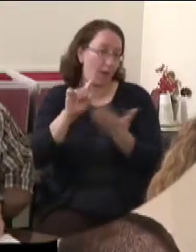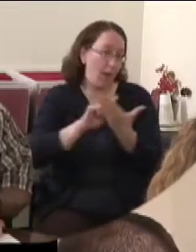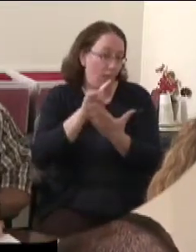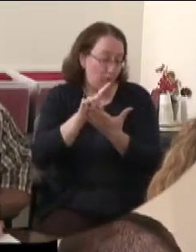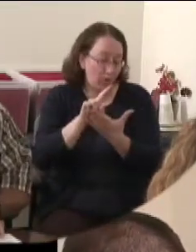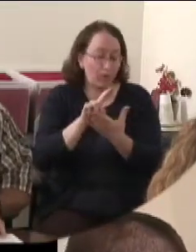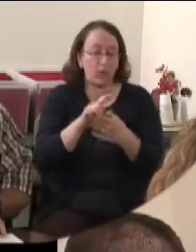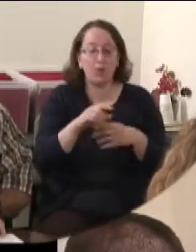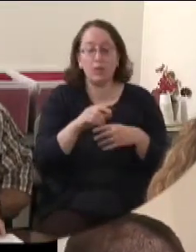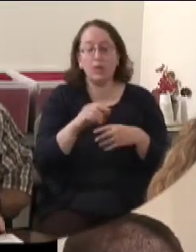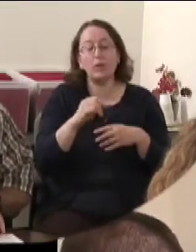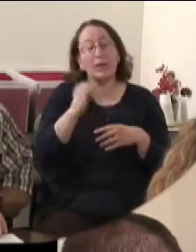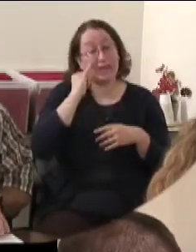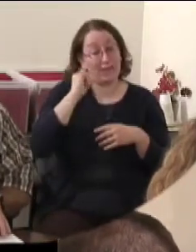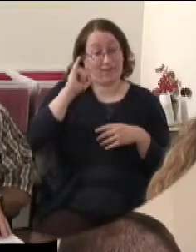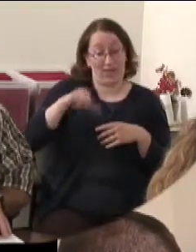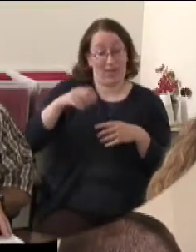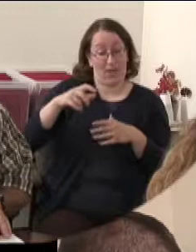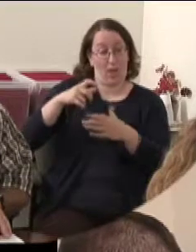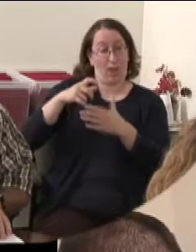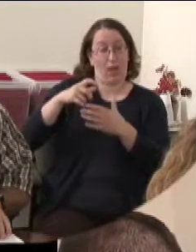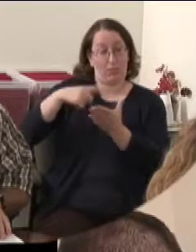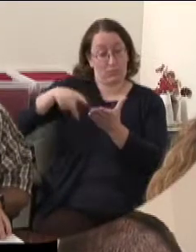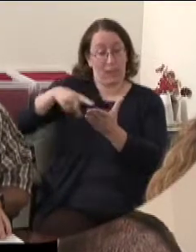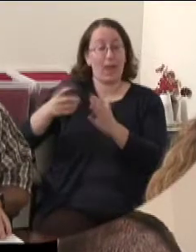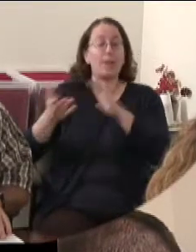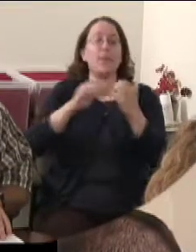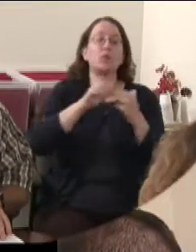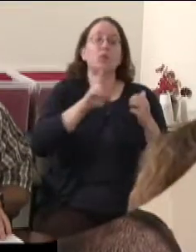Then if you compare that to the United States though,